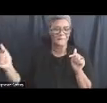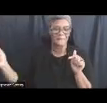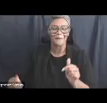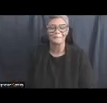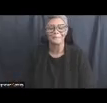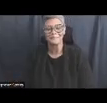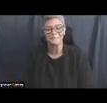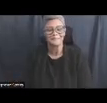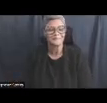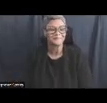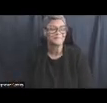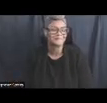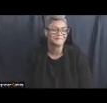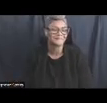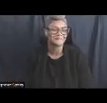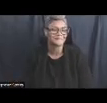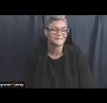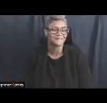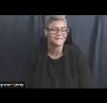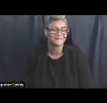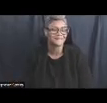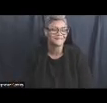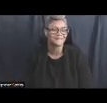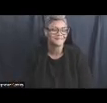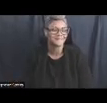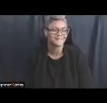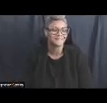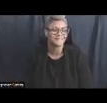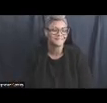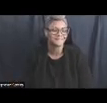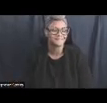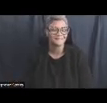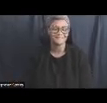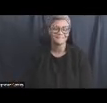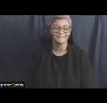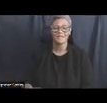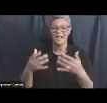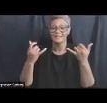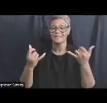So now, I'd like to take a moment to introduce today's speakers and invite them to join us as